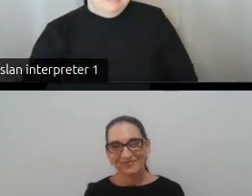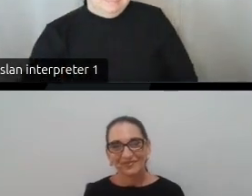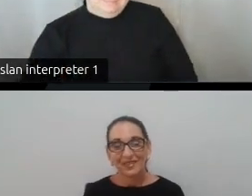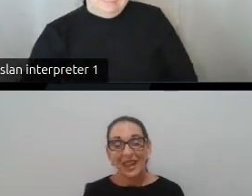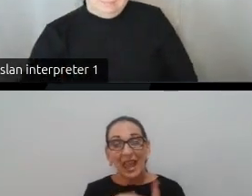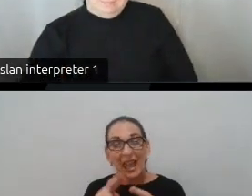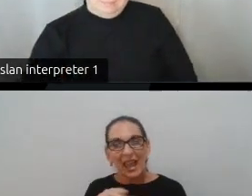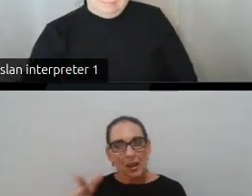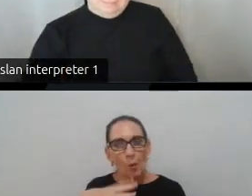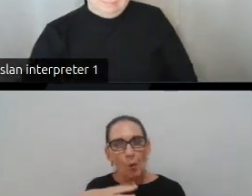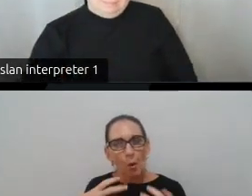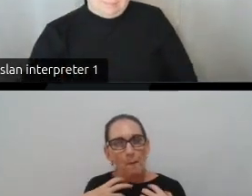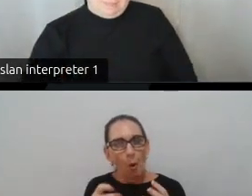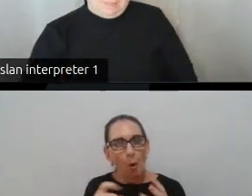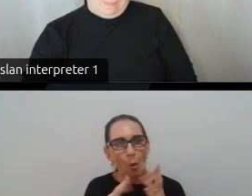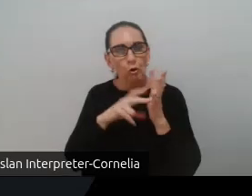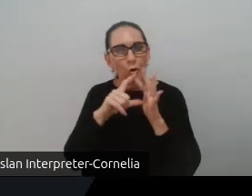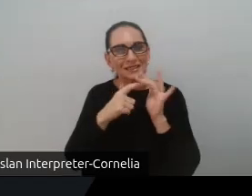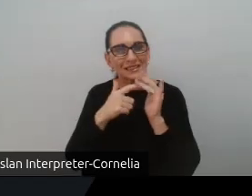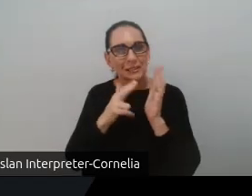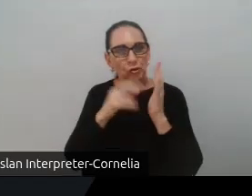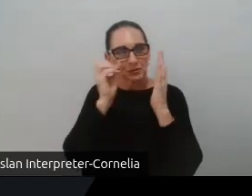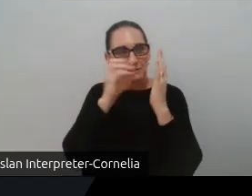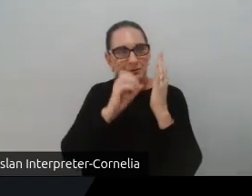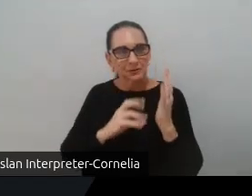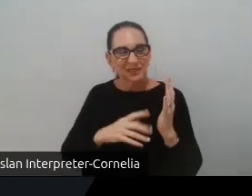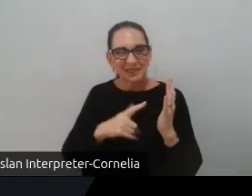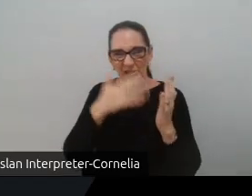the respondent doesn't know where she lives, we don't want to let him know. We don't want him to